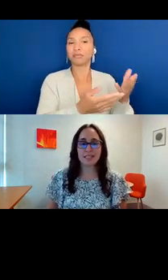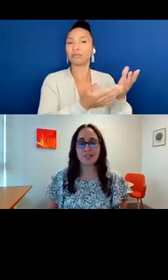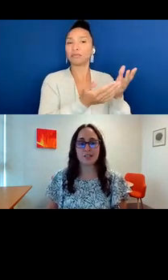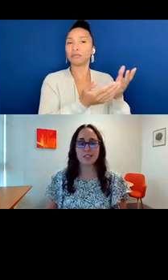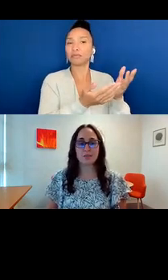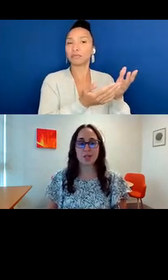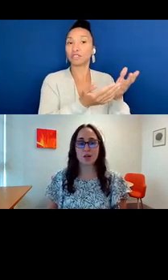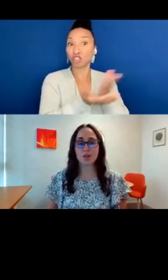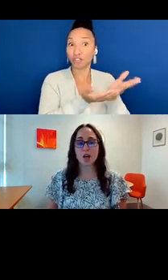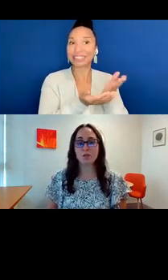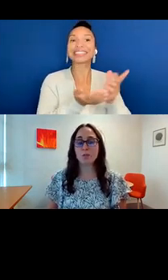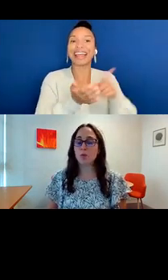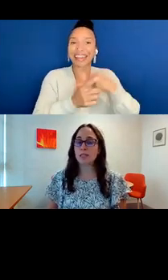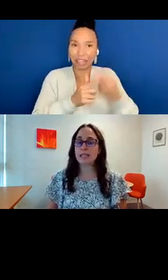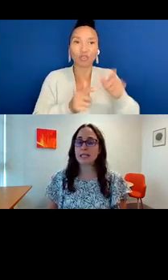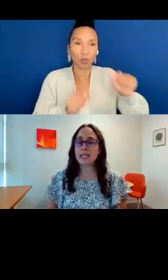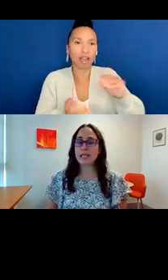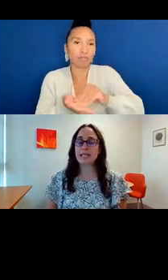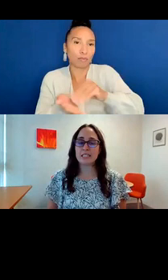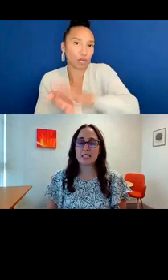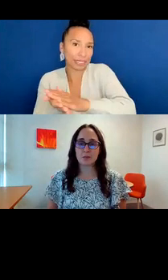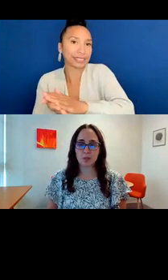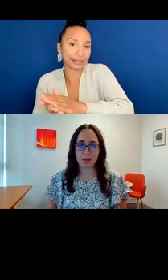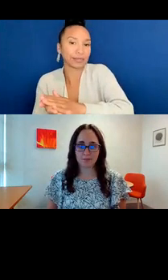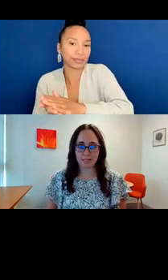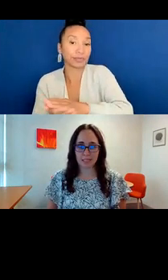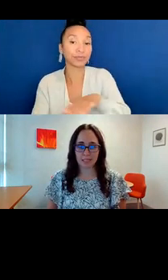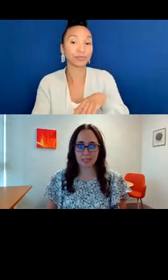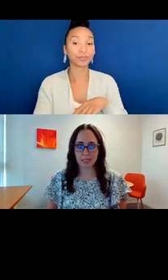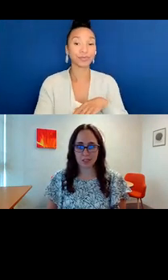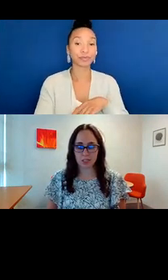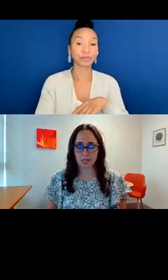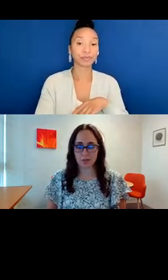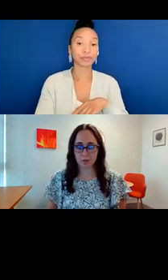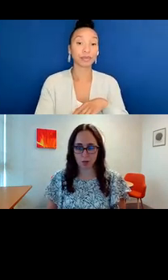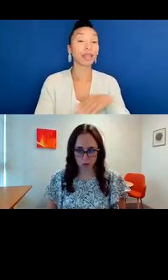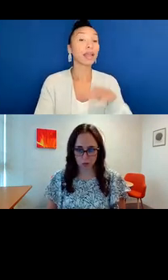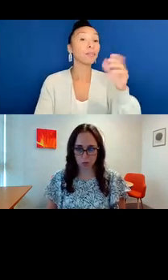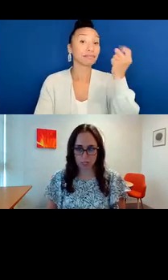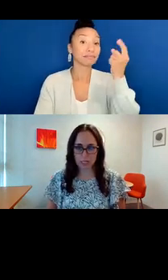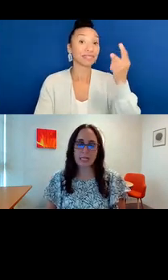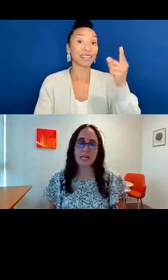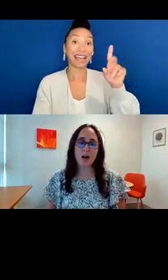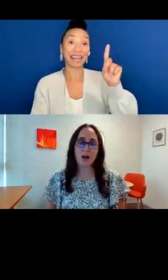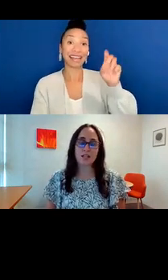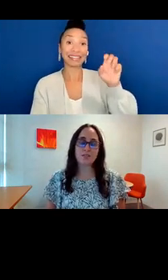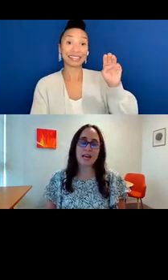that secondary victims are not reported in the demographics section of the progress report.